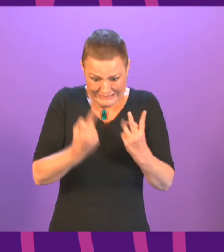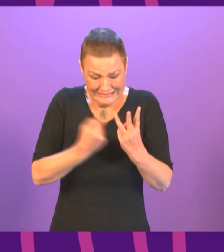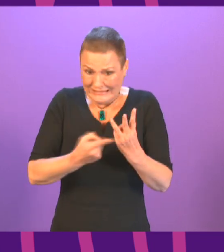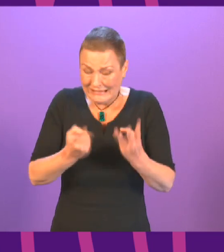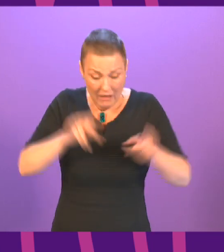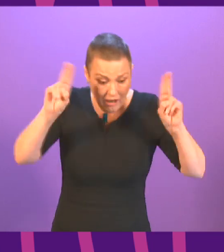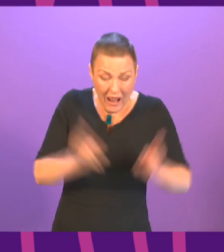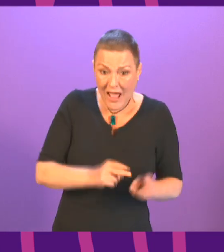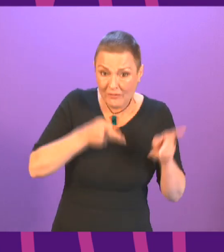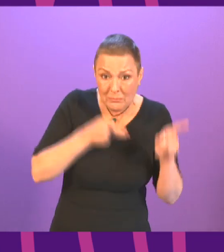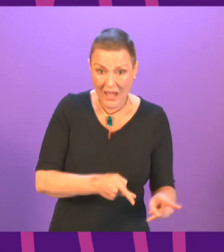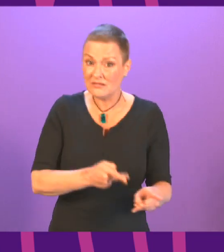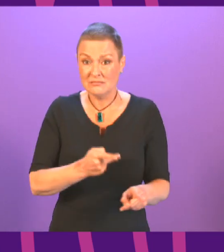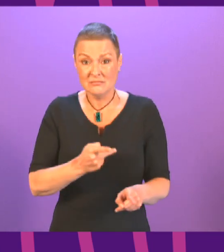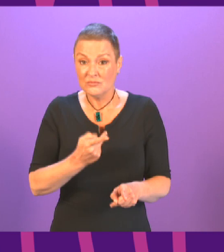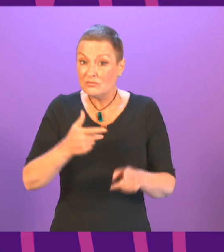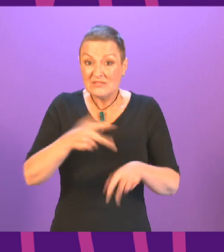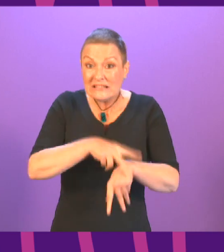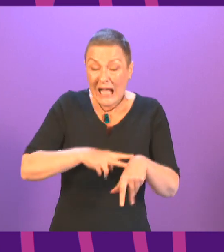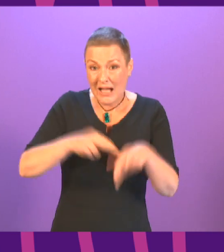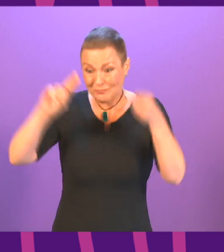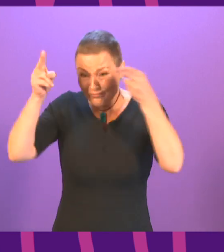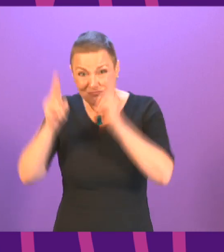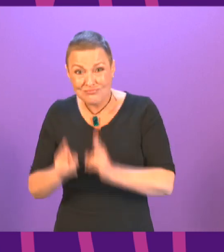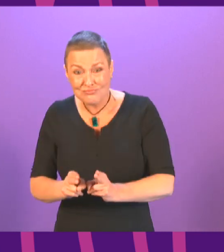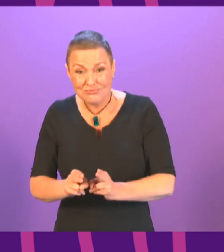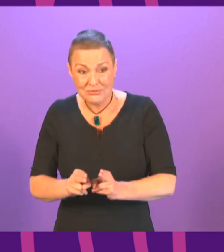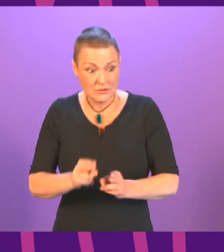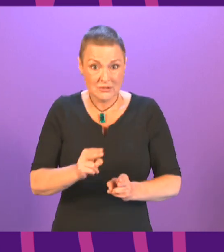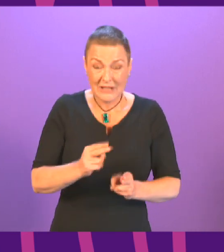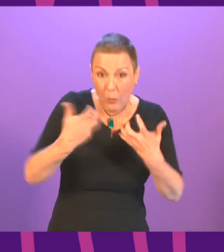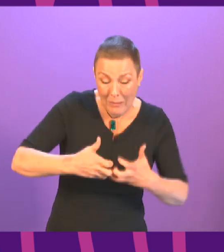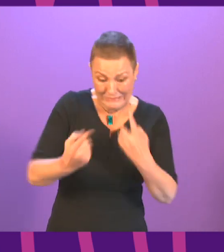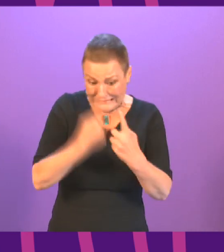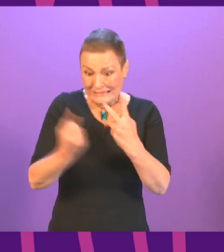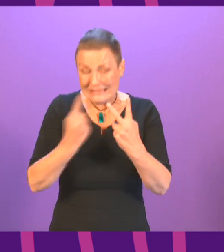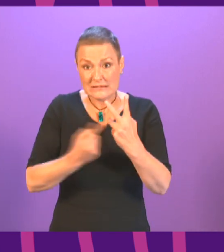of hospital beds and “significant staff shortages” pose huge challenges for front-line